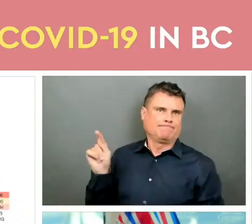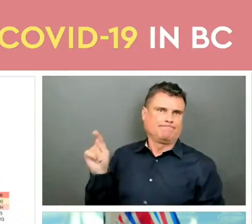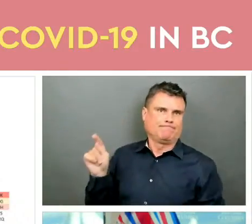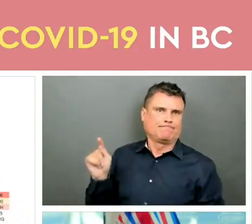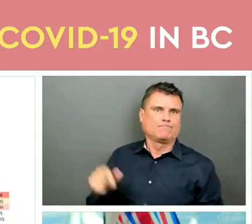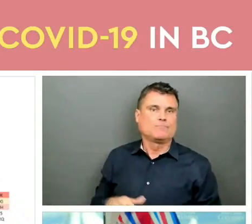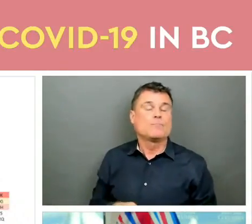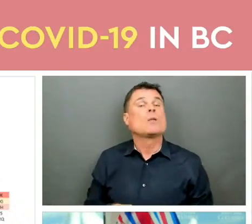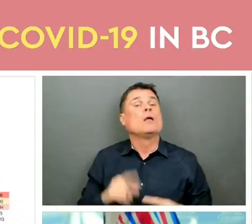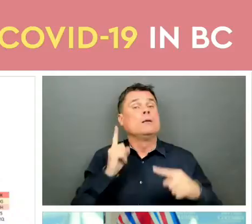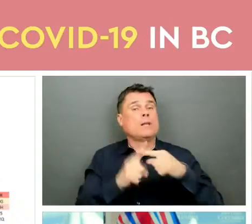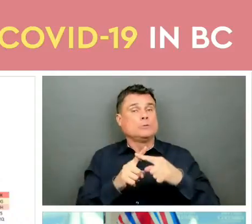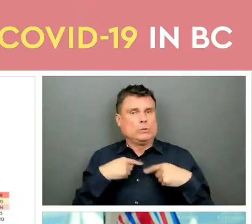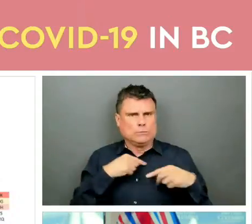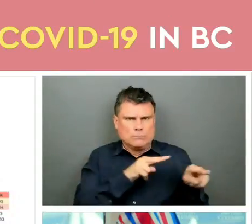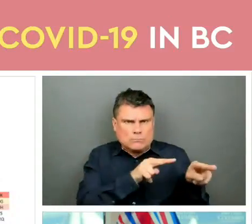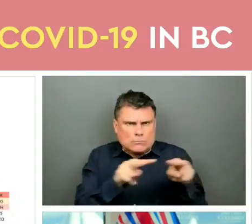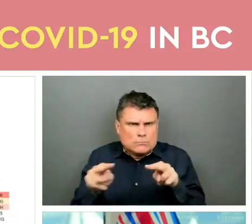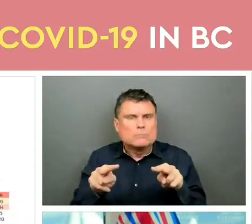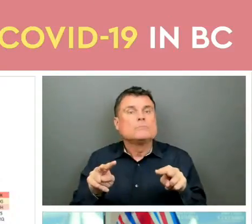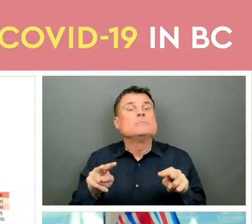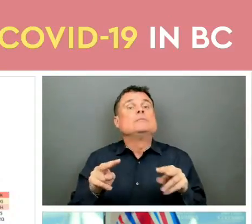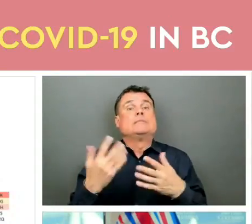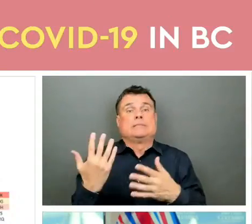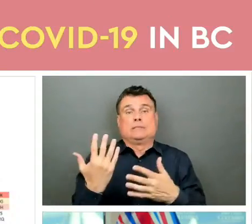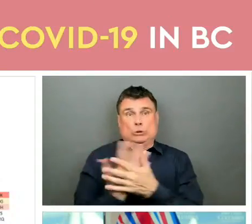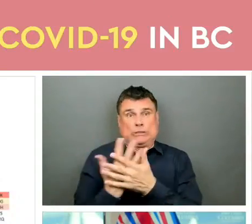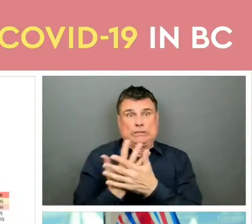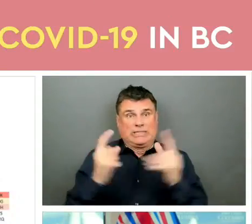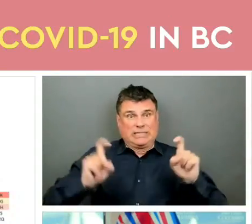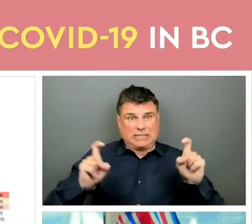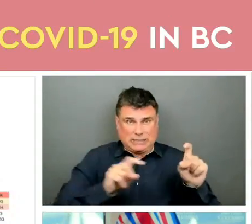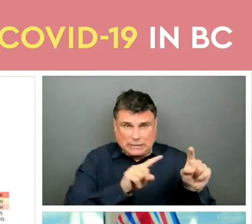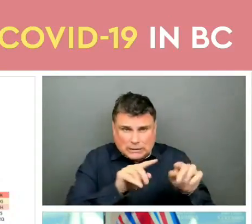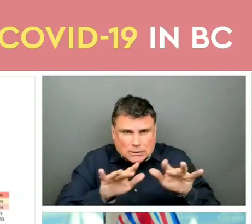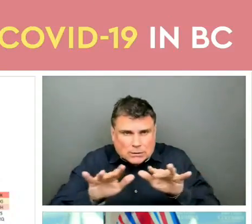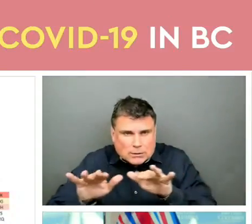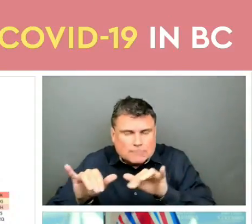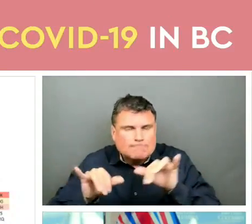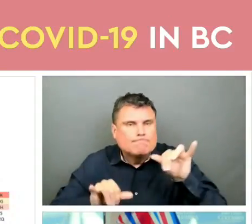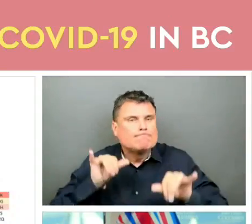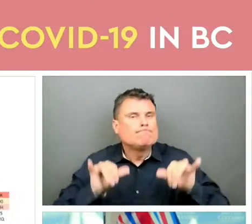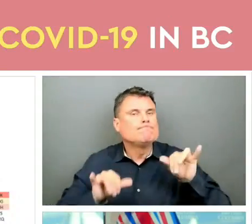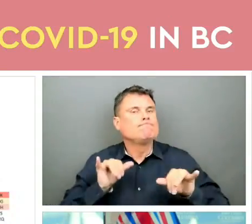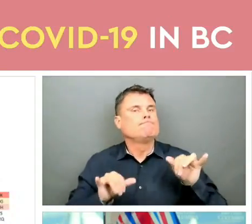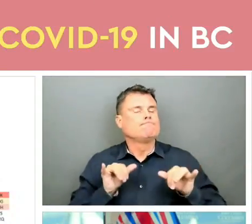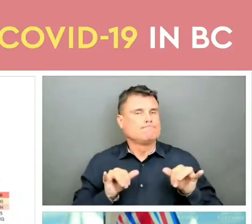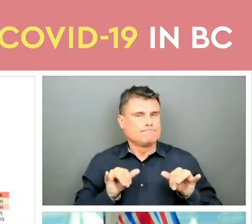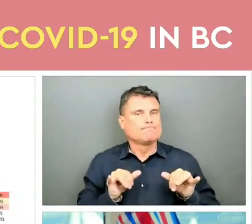capacity we have in British Columbia, to do more systematic testing and sampling of all of the strains to